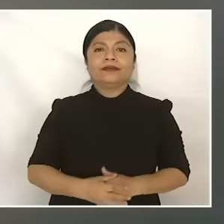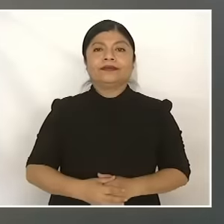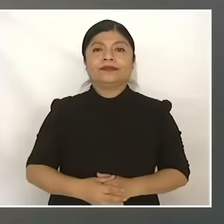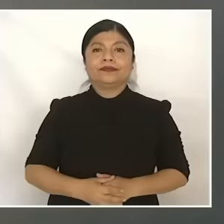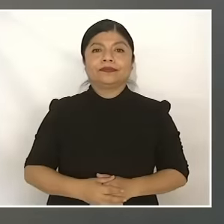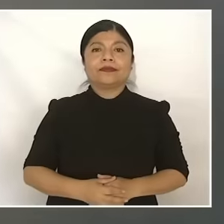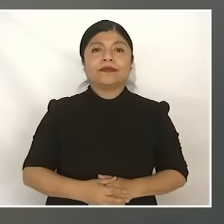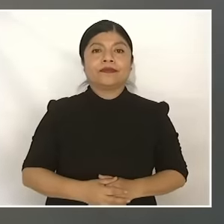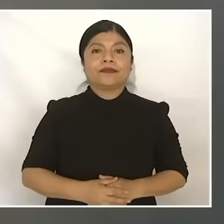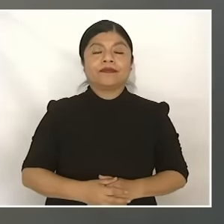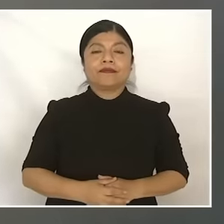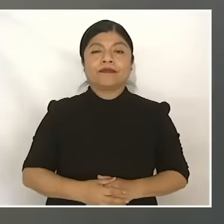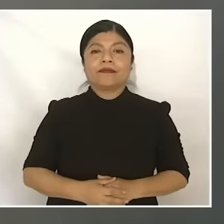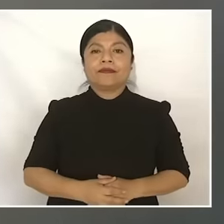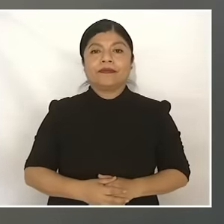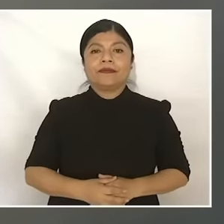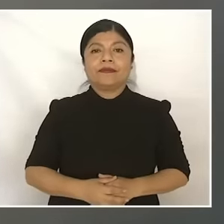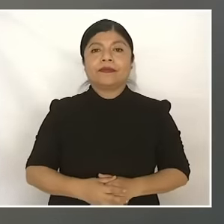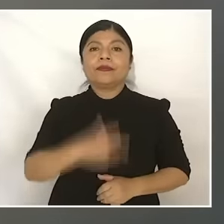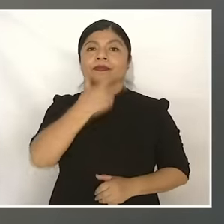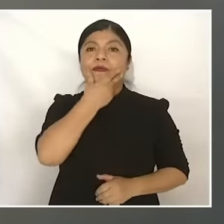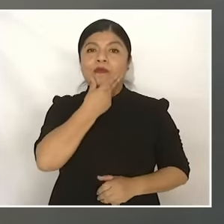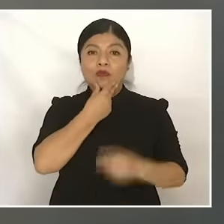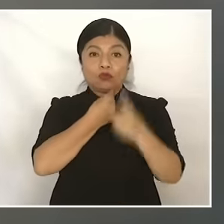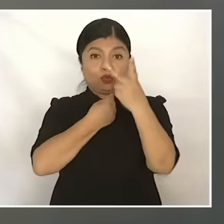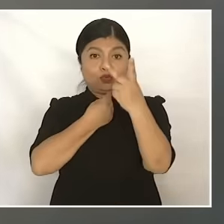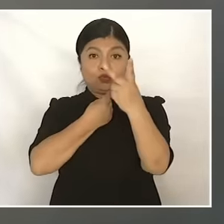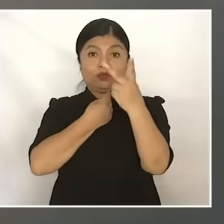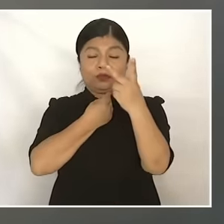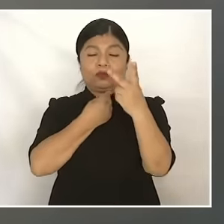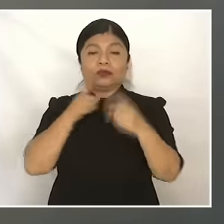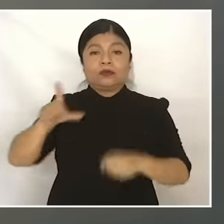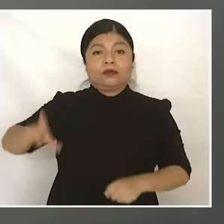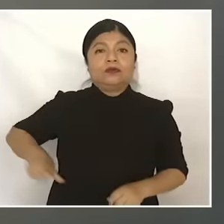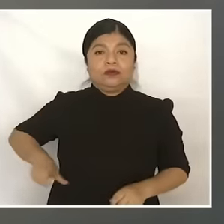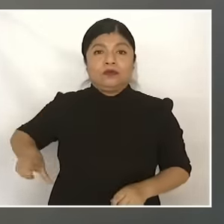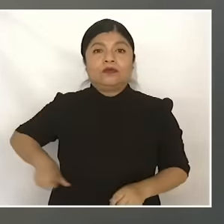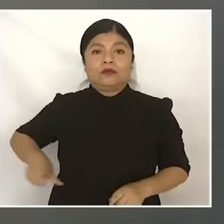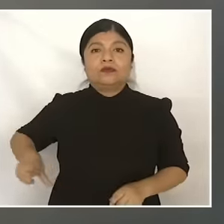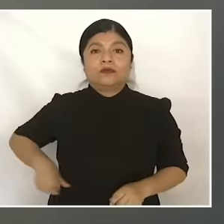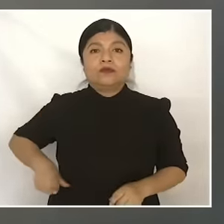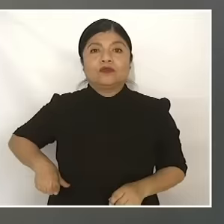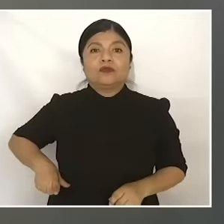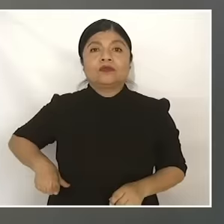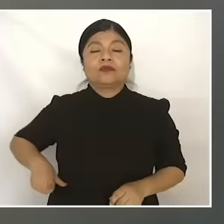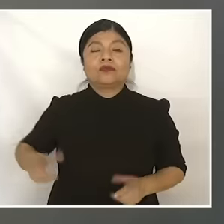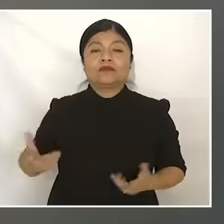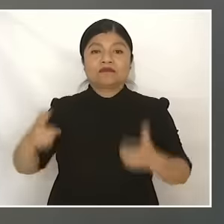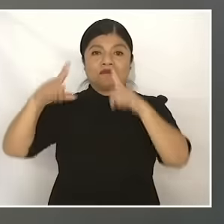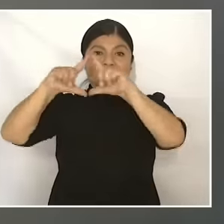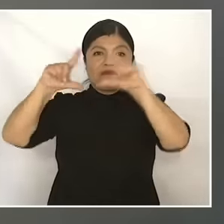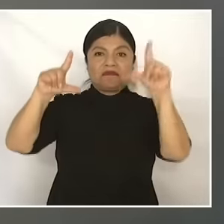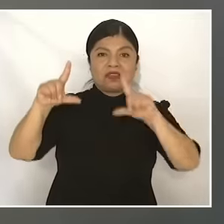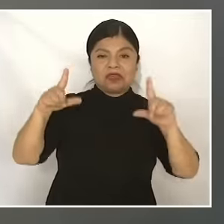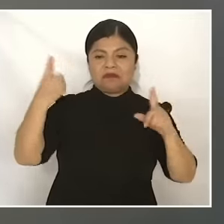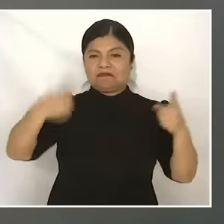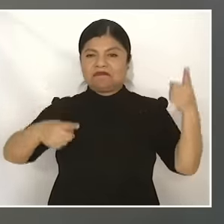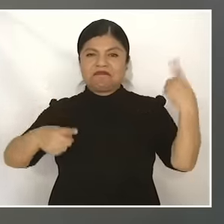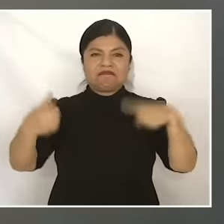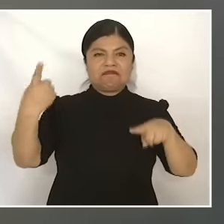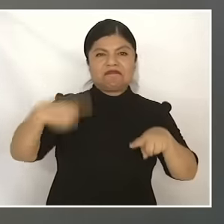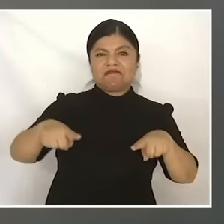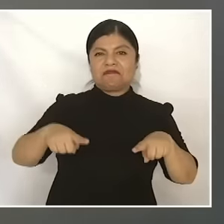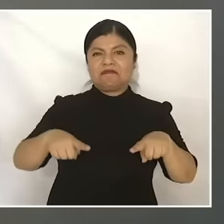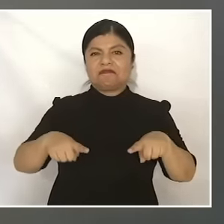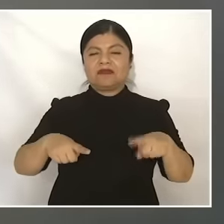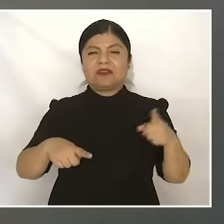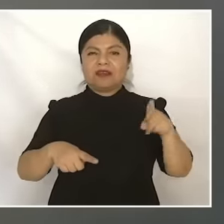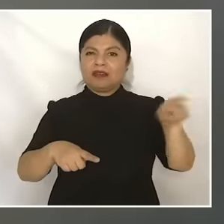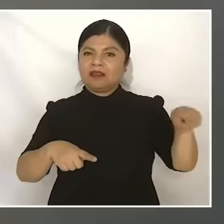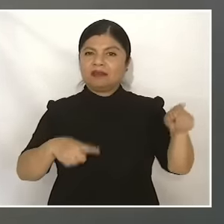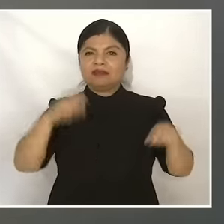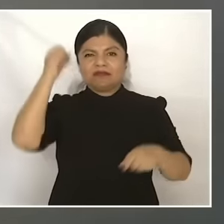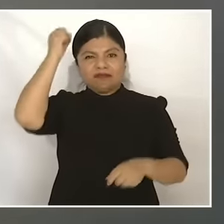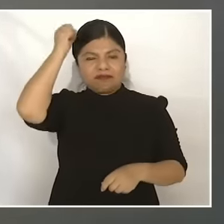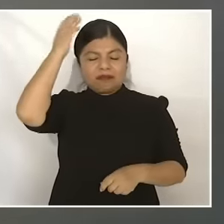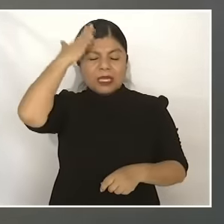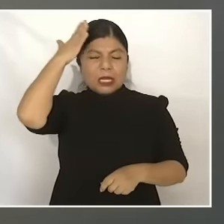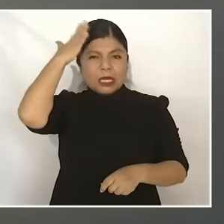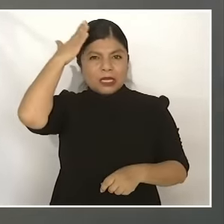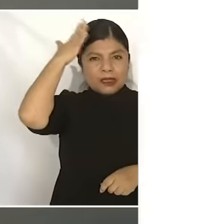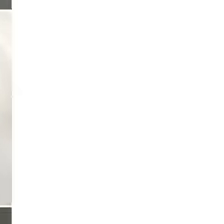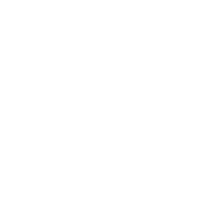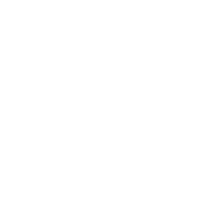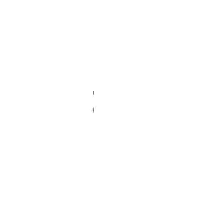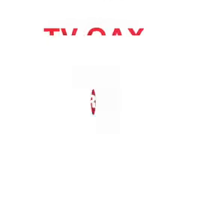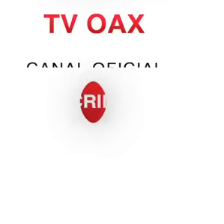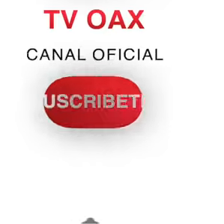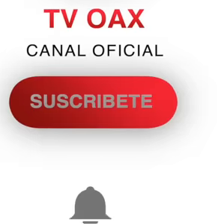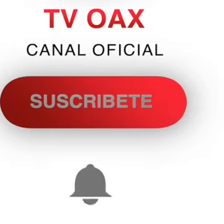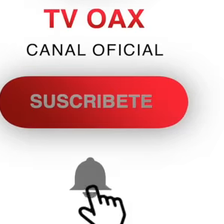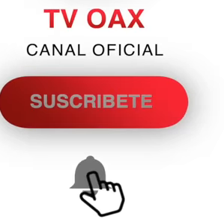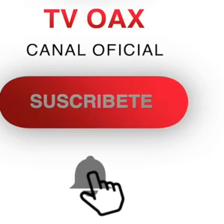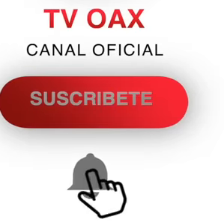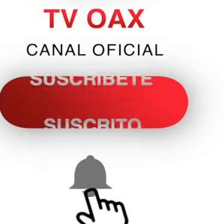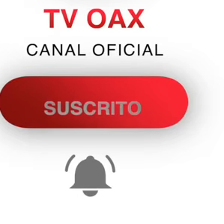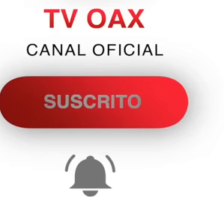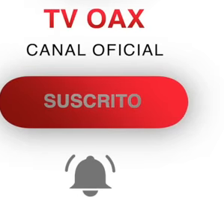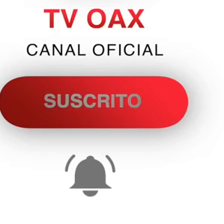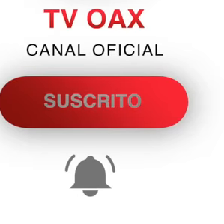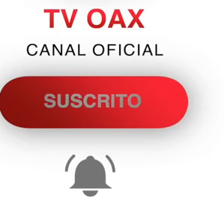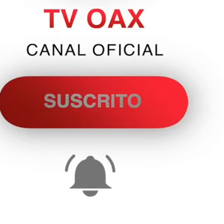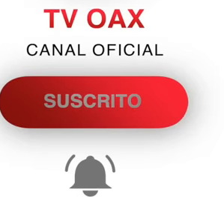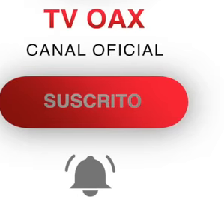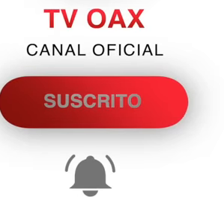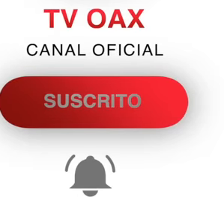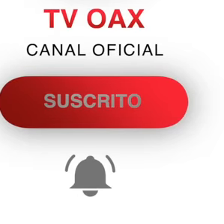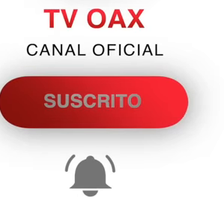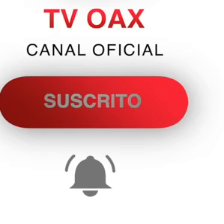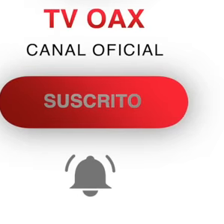rulers were the masters and lords of Mexico or Mexico was the country of two rulers two Tyrants